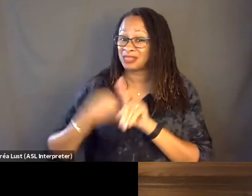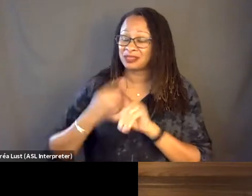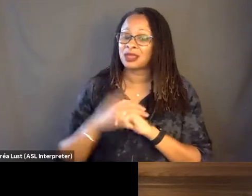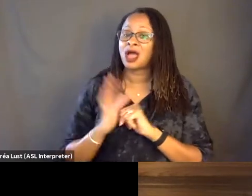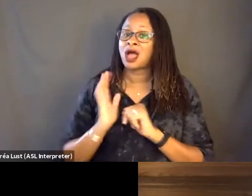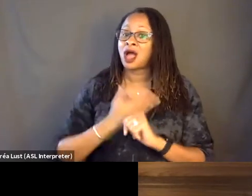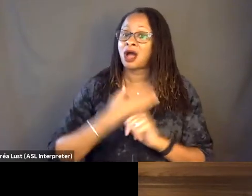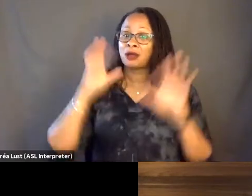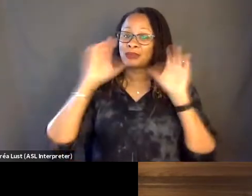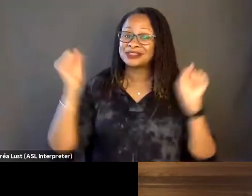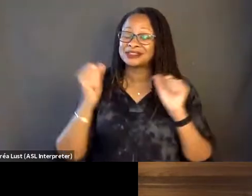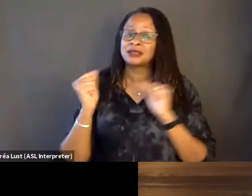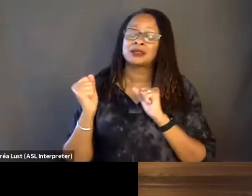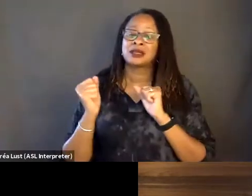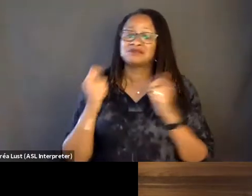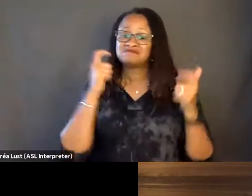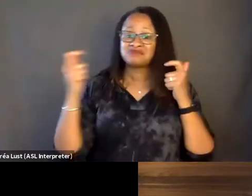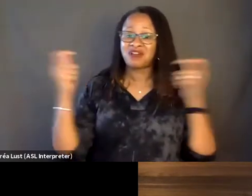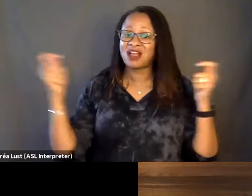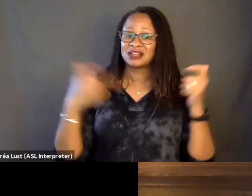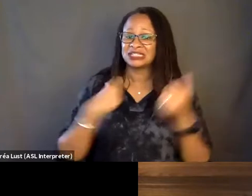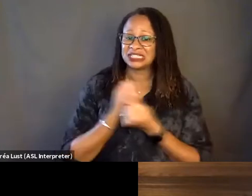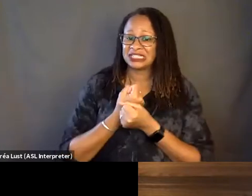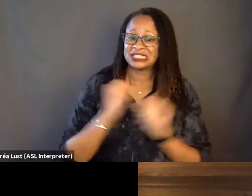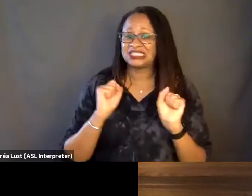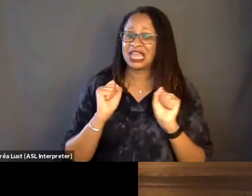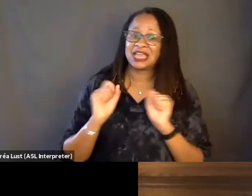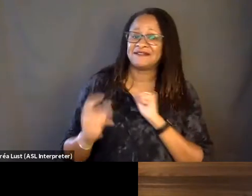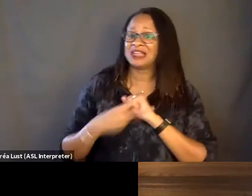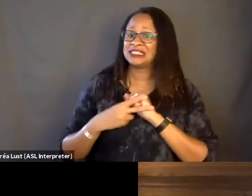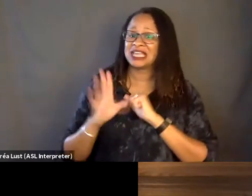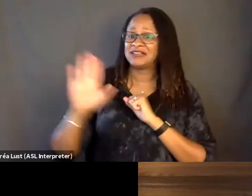that he saved Mohammad bin Salmon's ass, that he literally